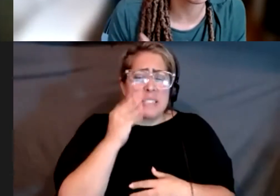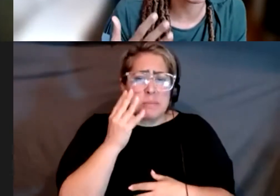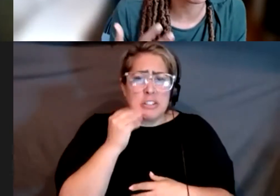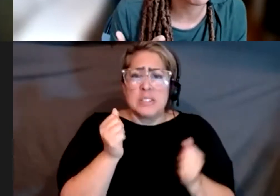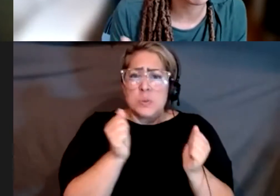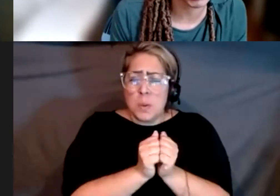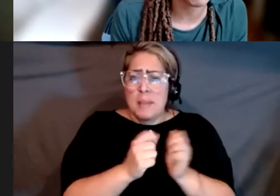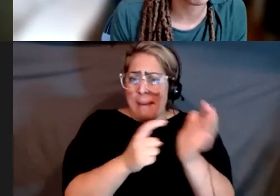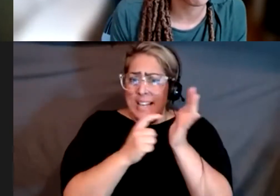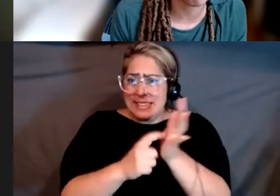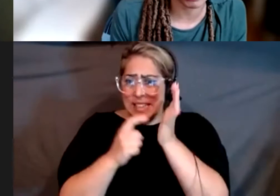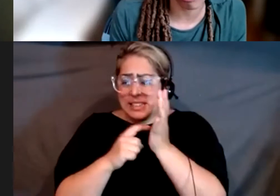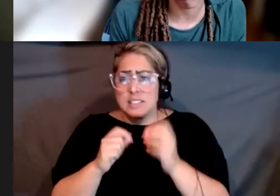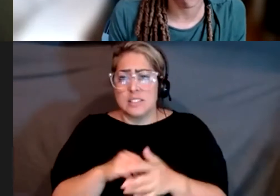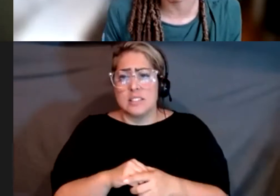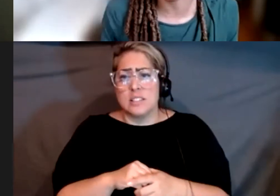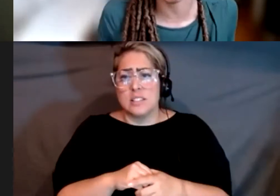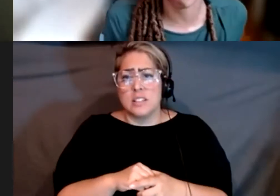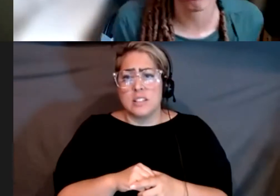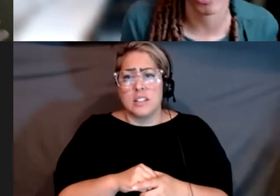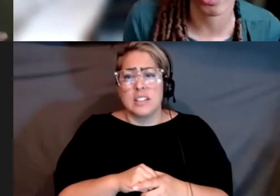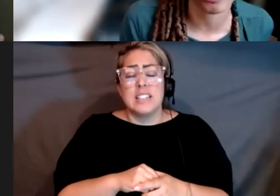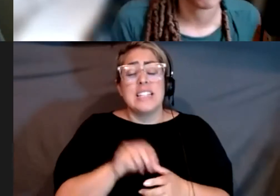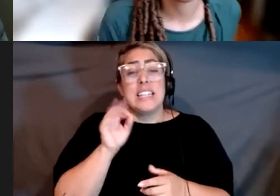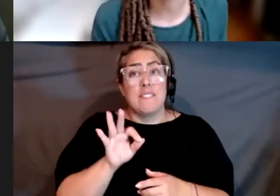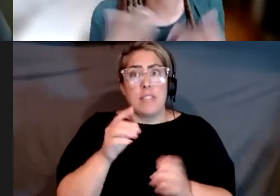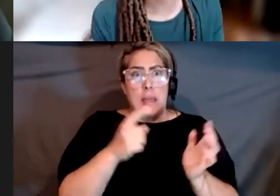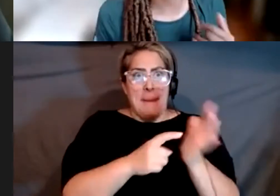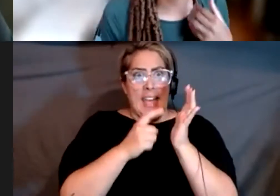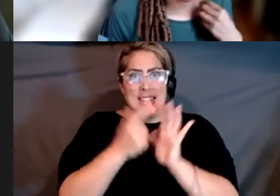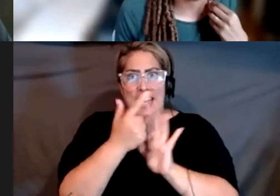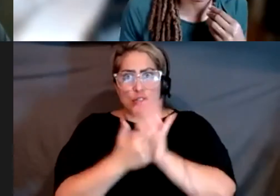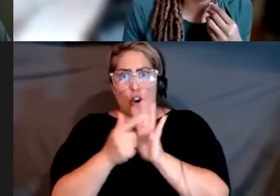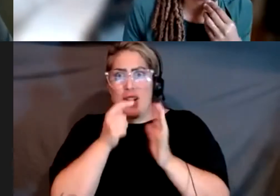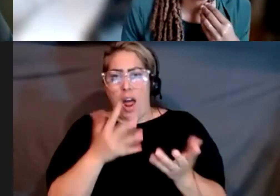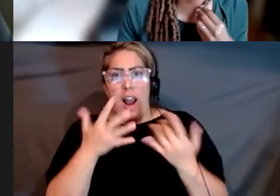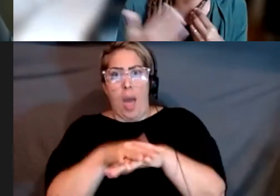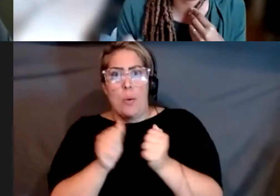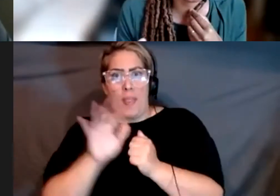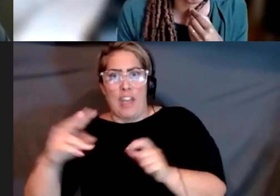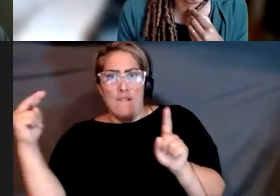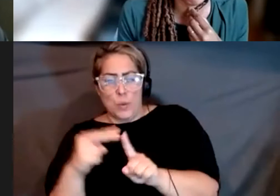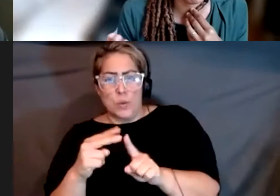It is not in alignment with what they think should be happening. And that is what a lot of our entities,